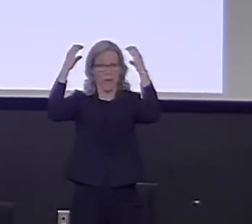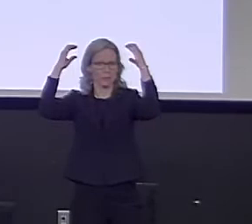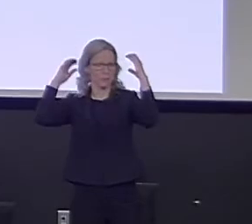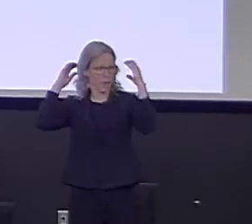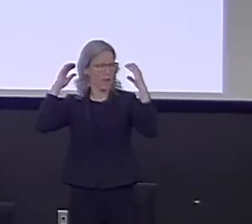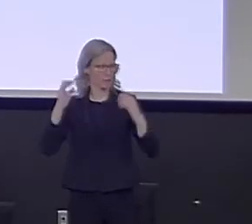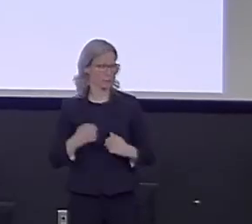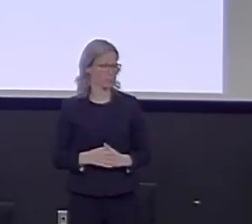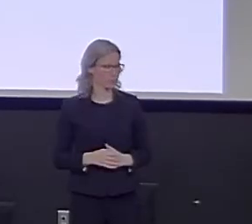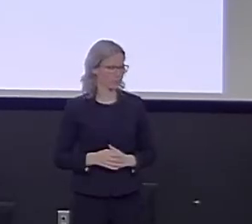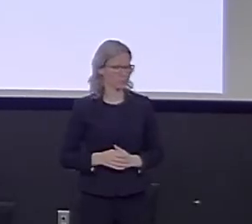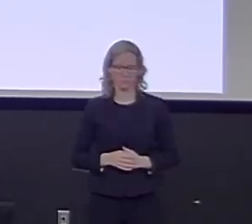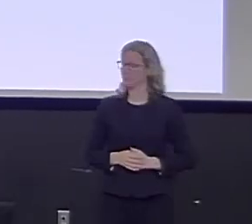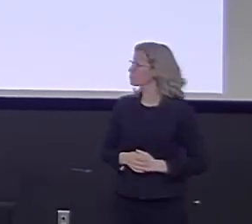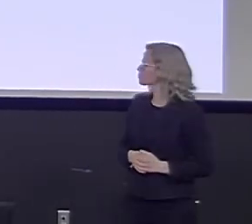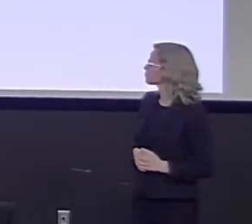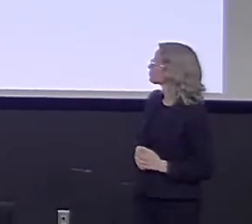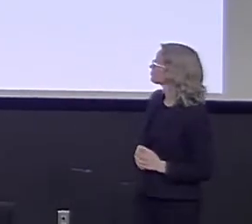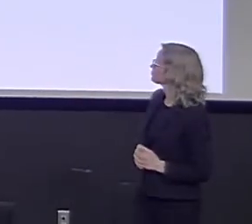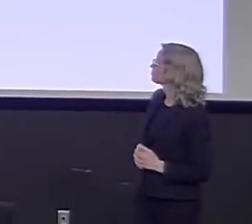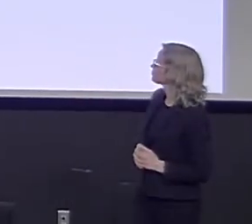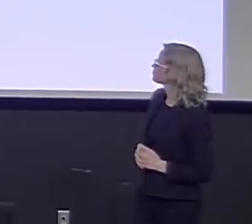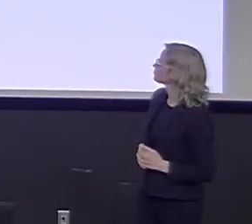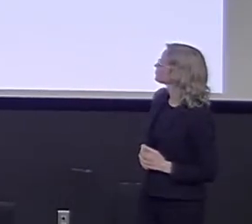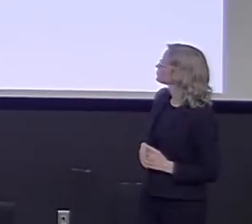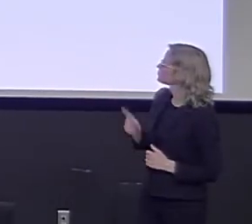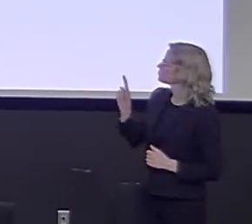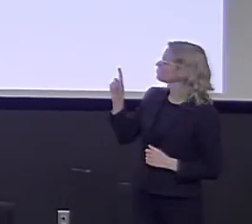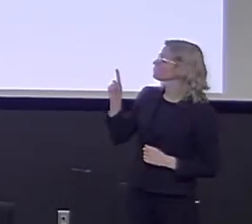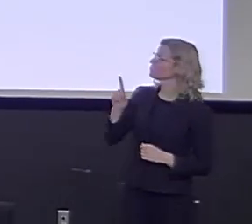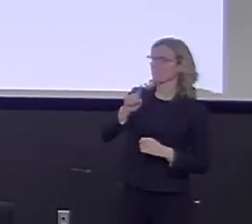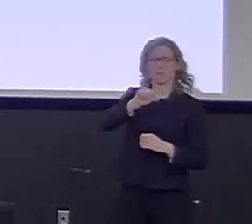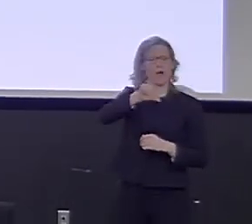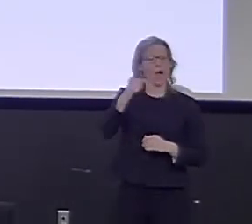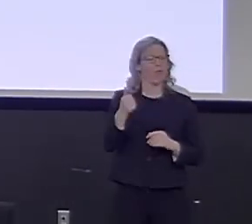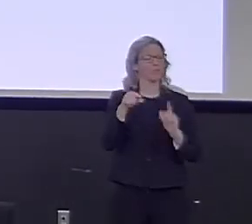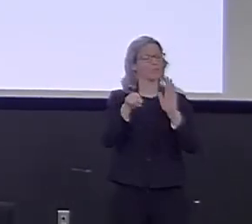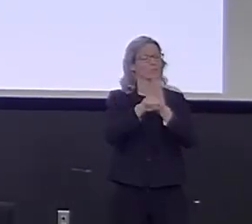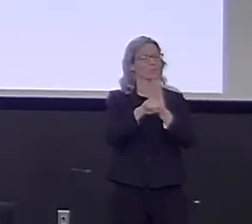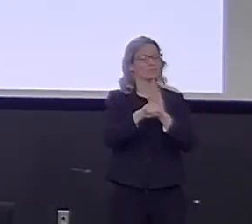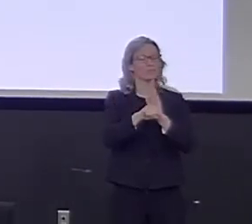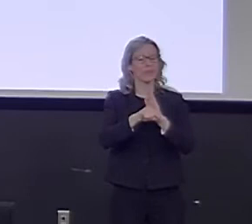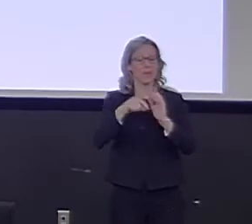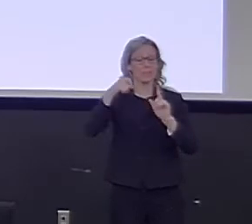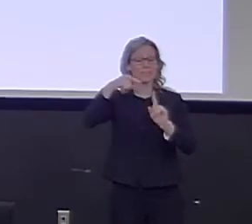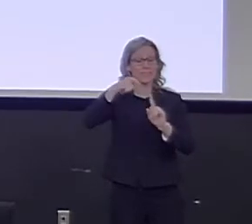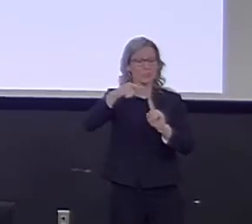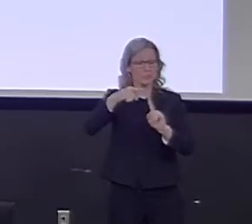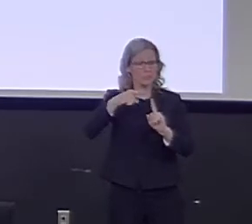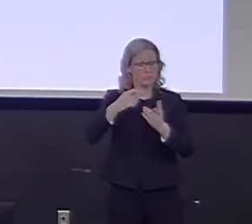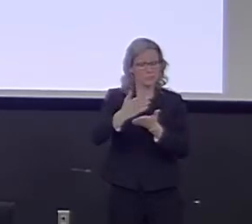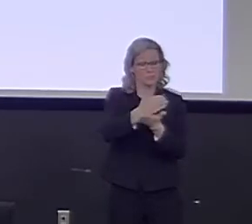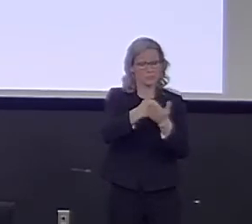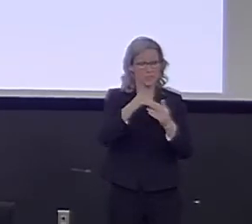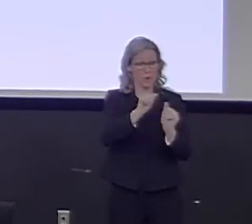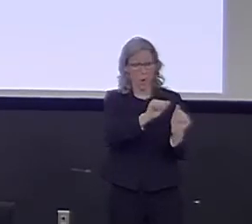The second disadvantage is that the signals are not acquired in all subjects. We don't know exactly why but one of the reasons